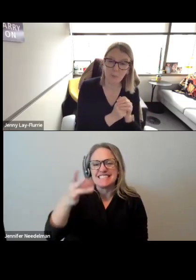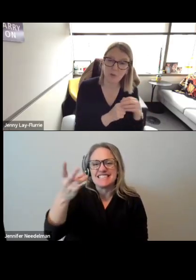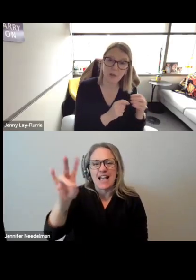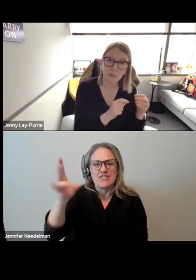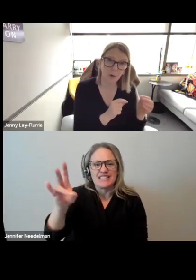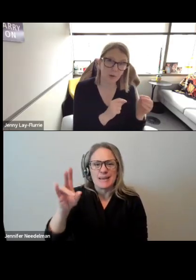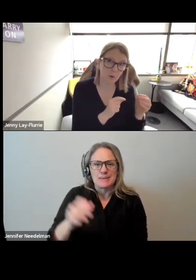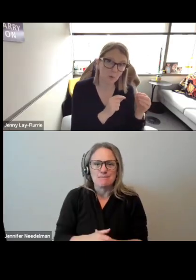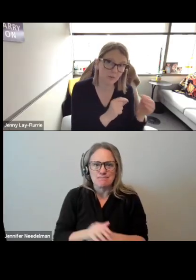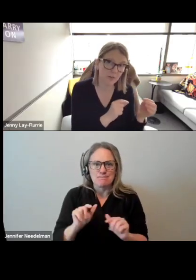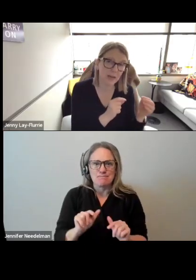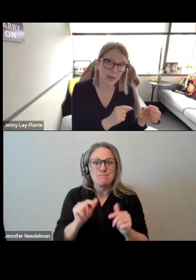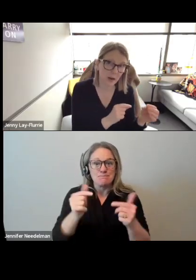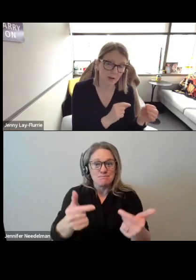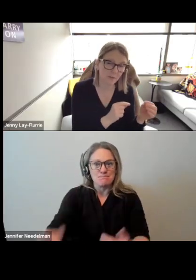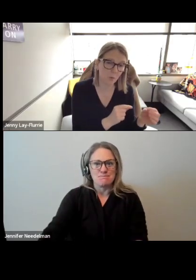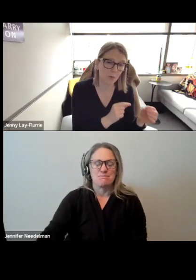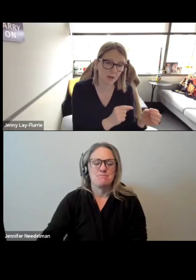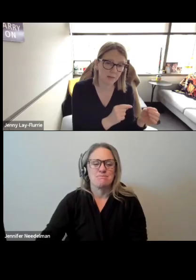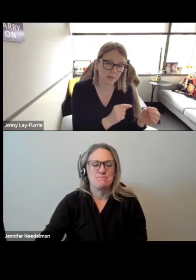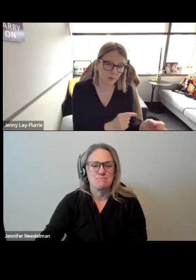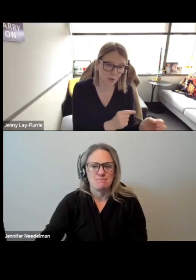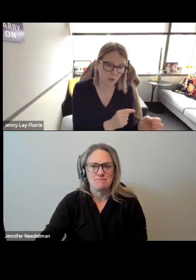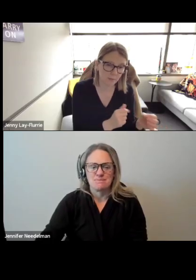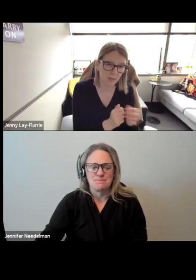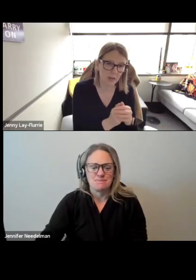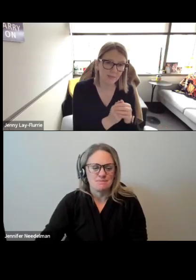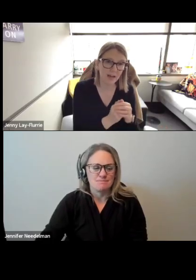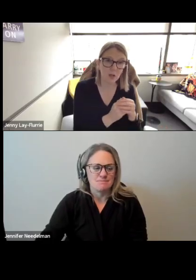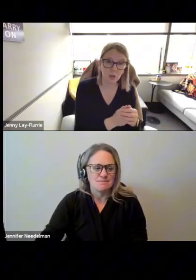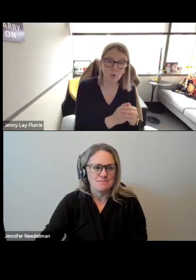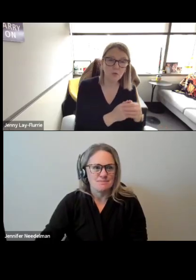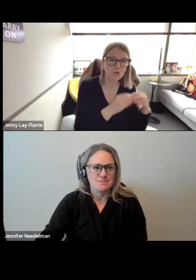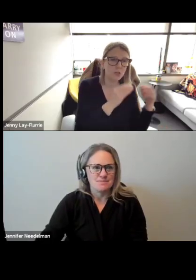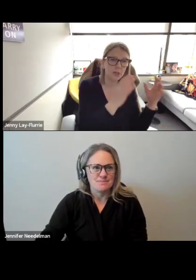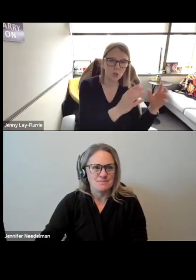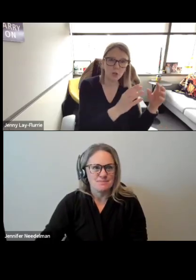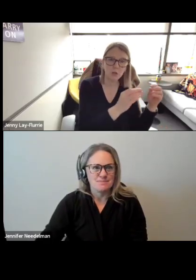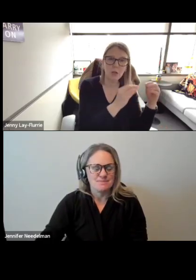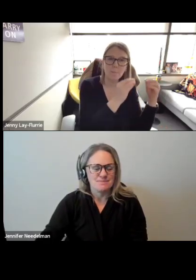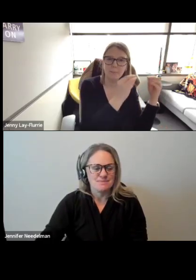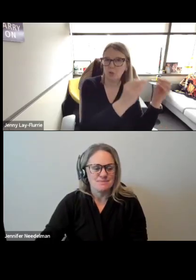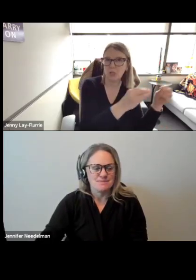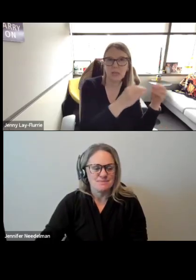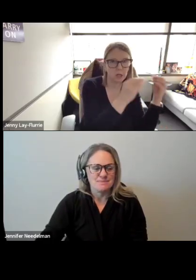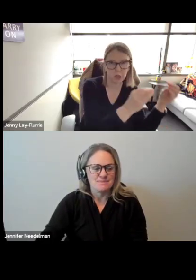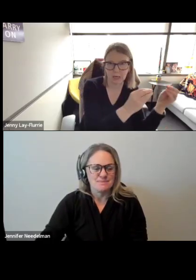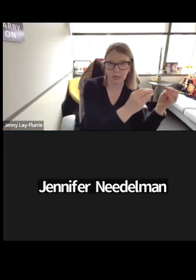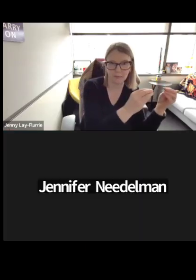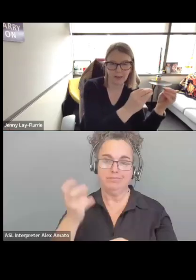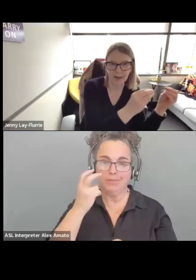And that was a product called Seeing AI for the blind and low vision that used traditional machine learning